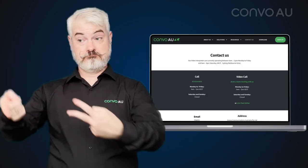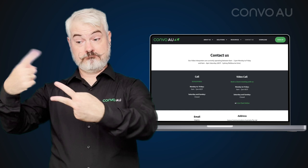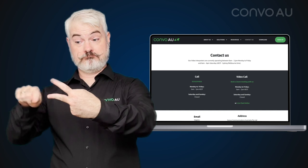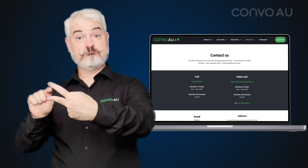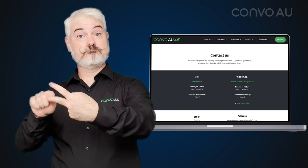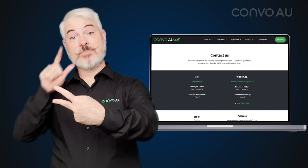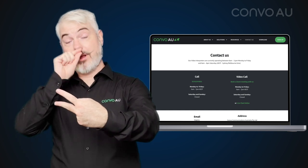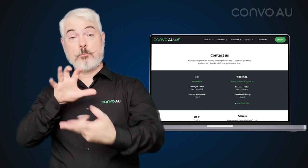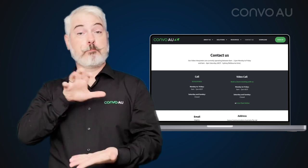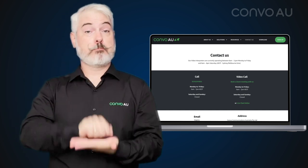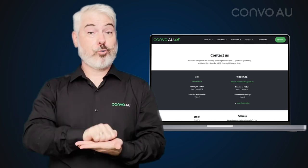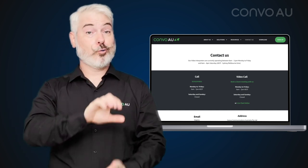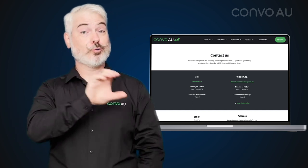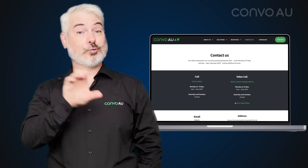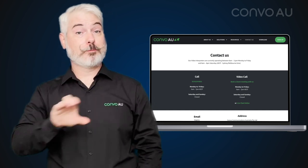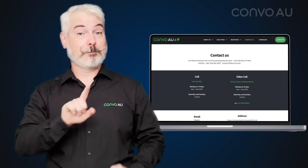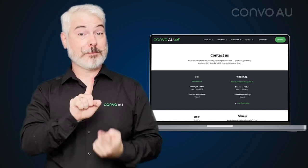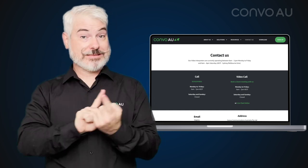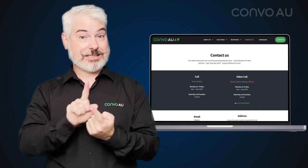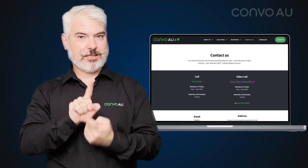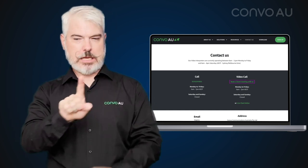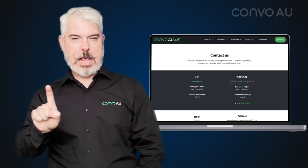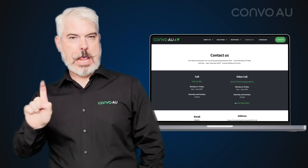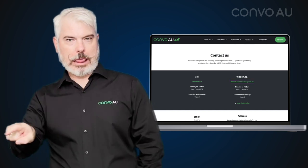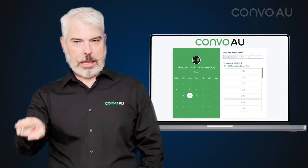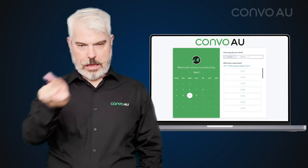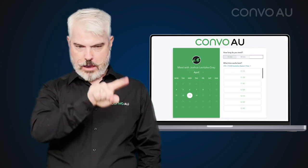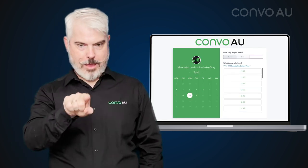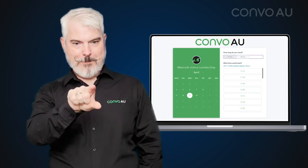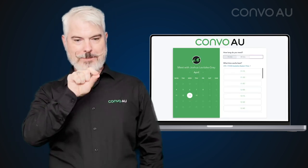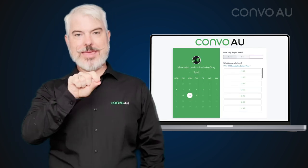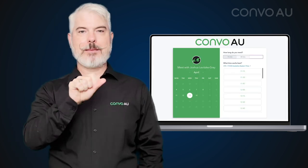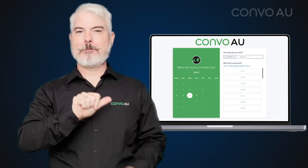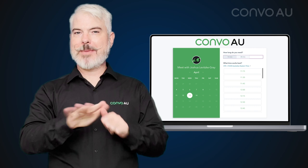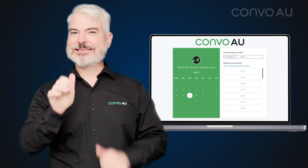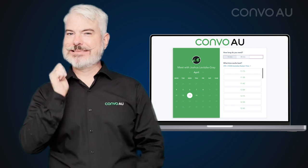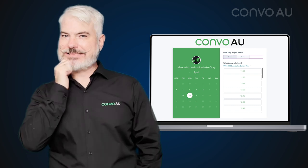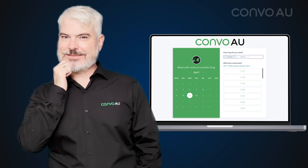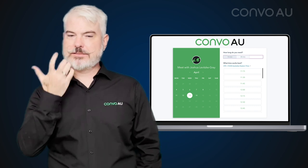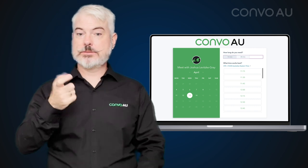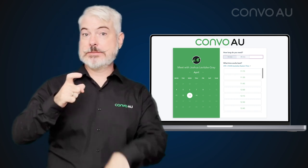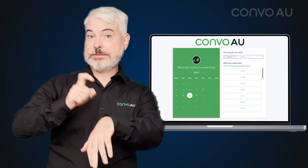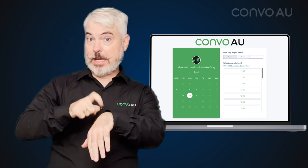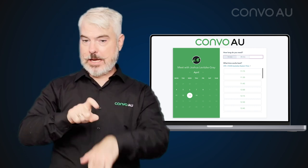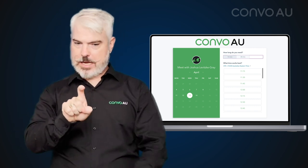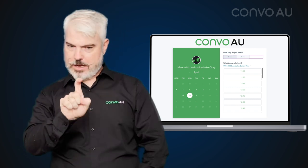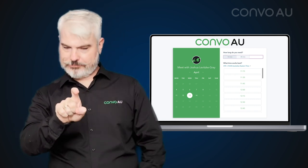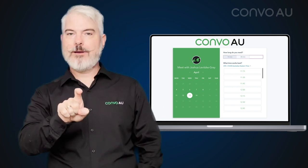On this web page you can also book a time to meet us through Zoom just click on the link “Book a Zoom meeting with us”, choose an available time slot,